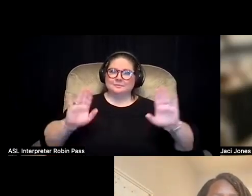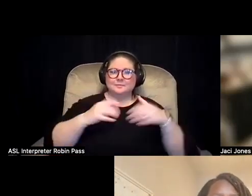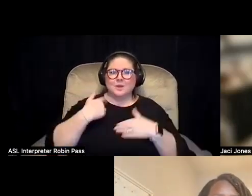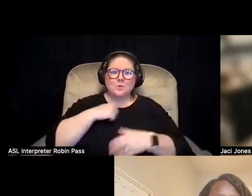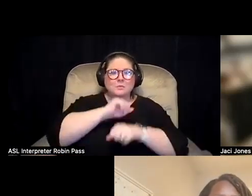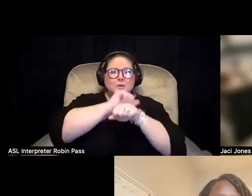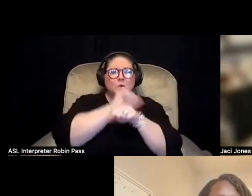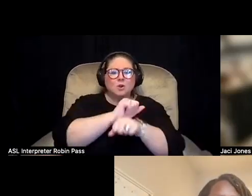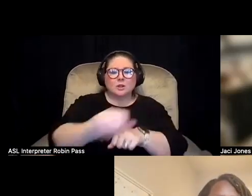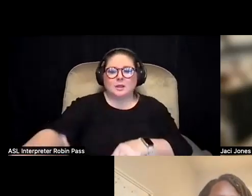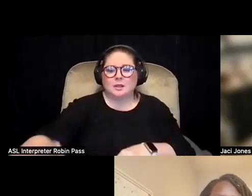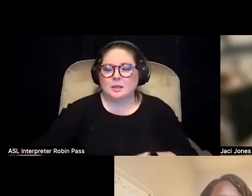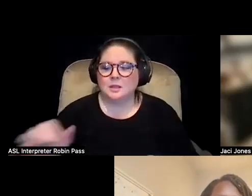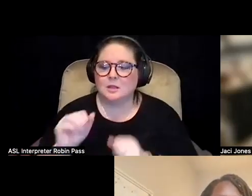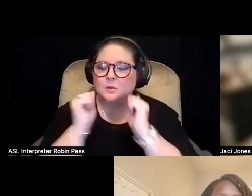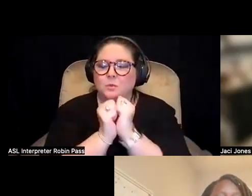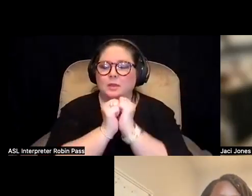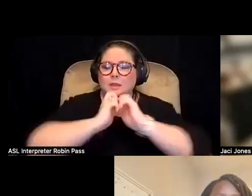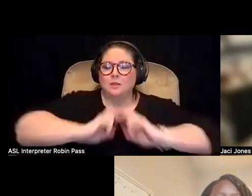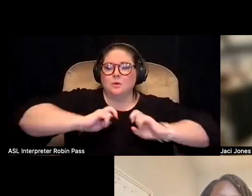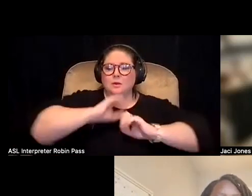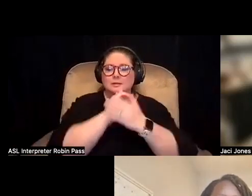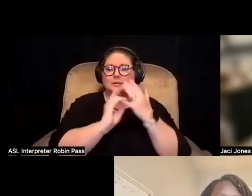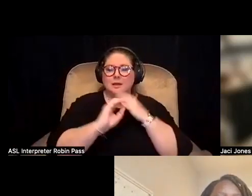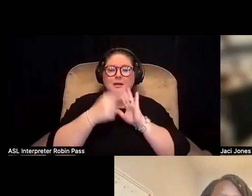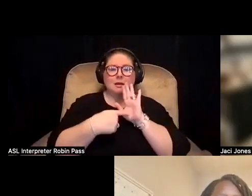um inquiry design model a little bit here at learning for justice as well and just seeing